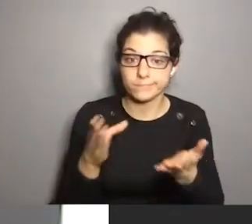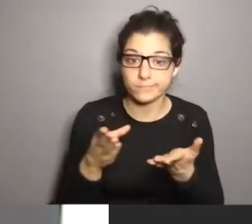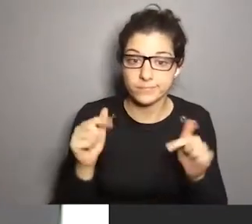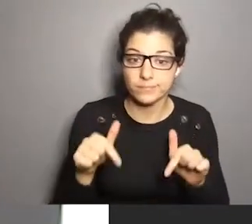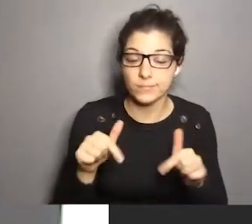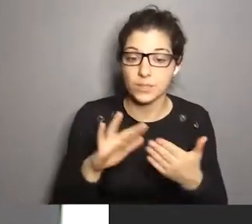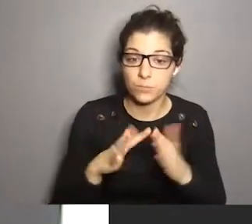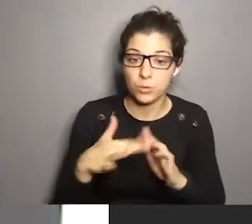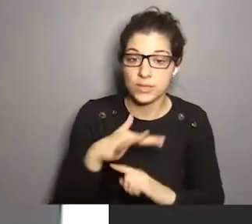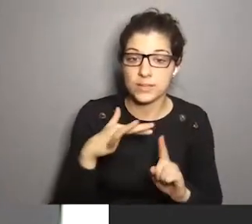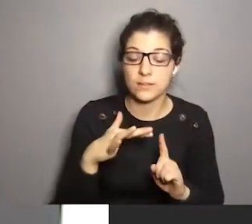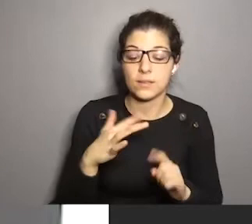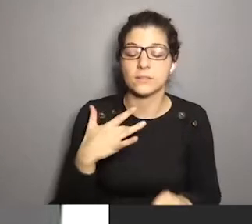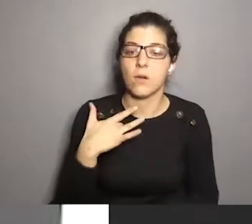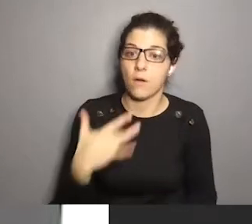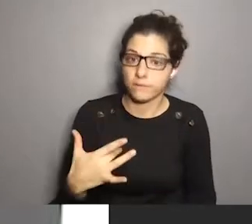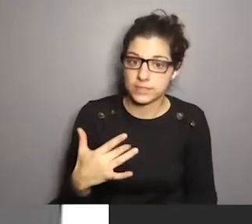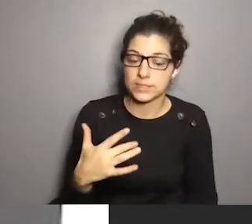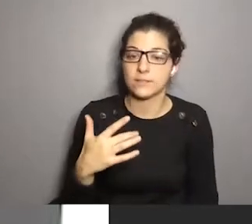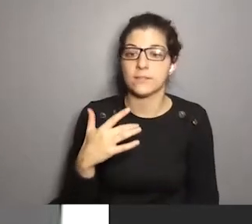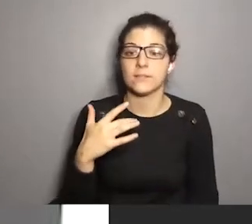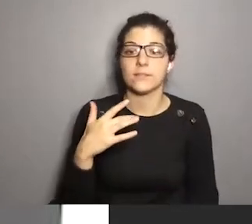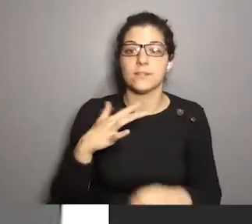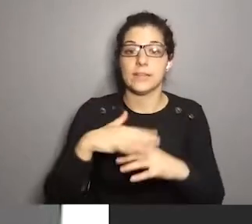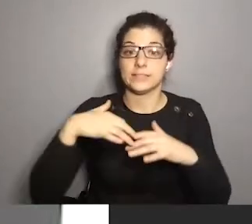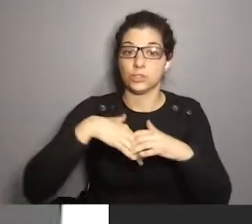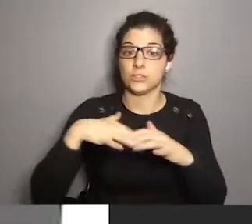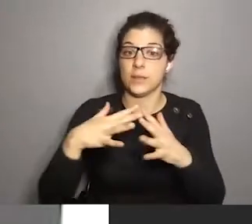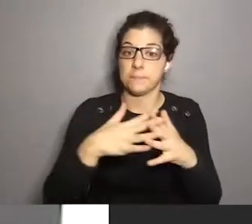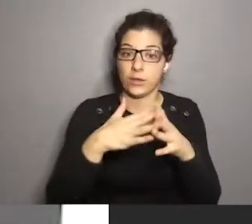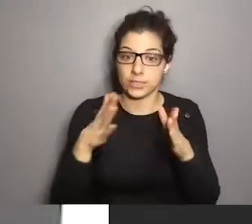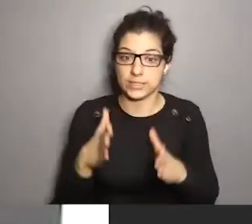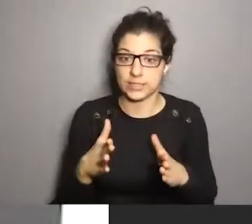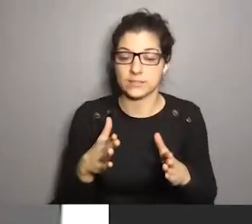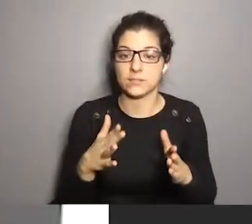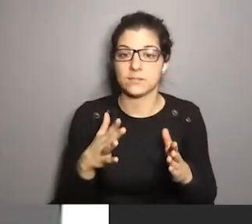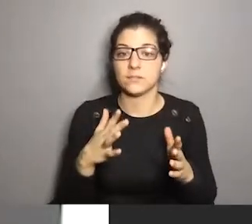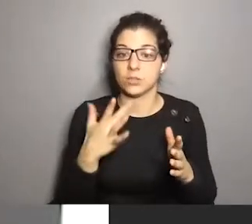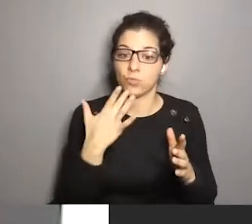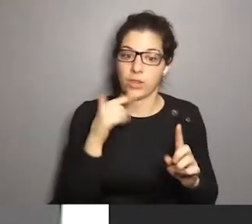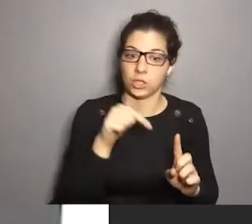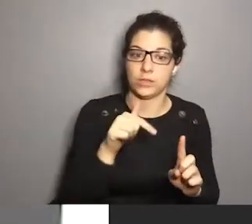because oftentimes the Native Americans they'll rather seek services here on their own territory